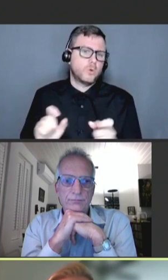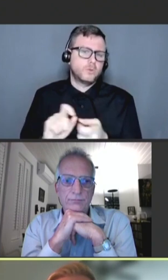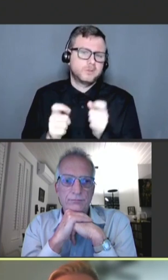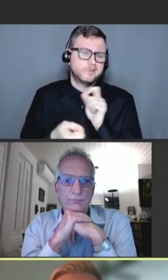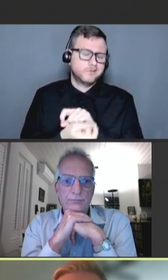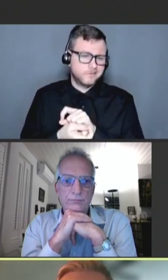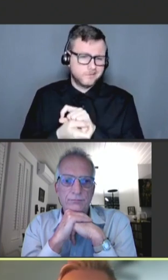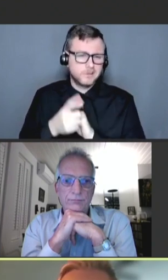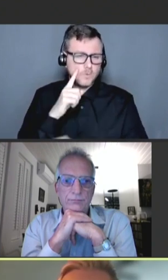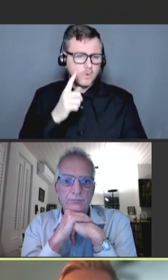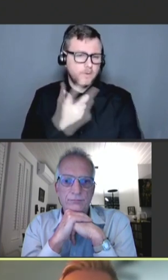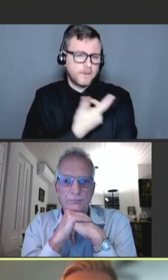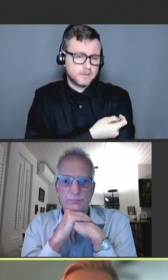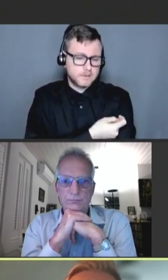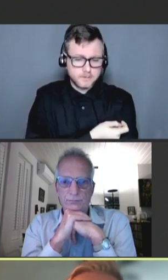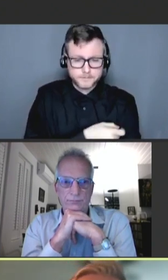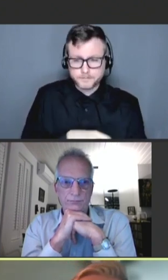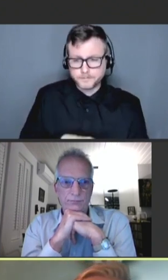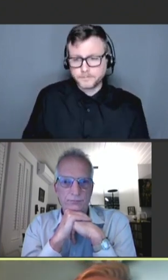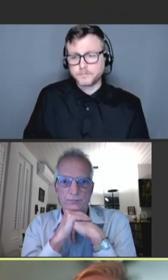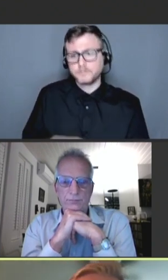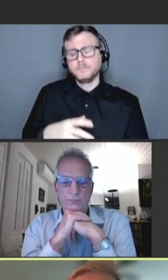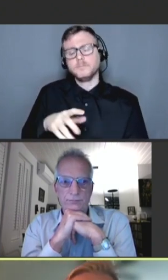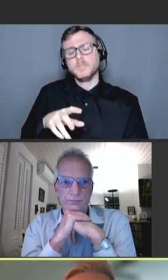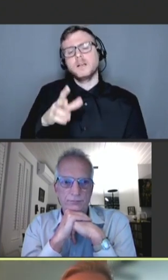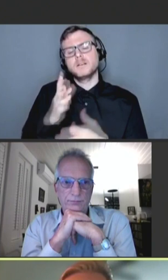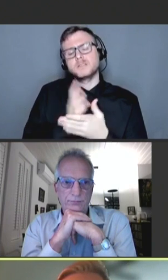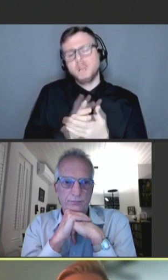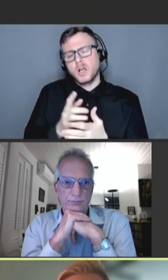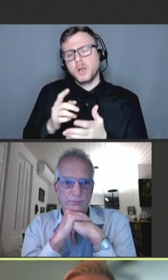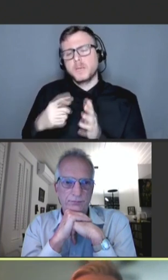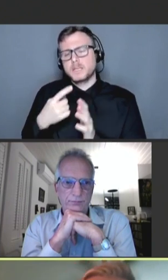study reported that vaccination doubled the remission rate of Long-COVID, while another